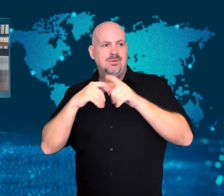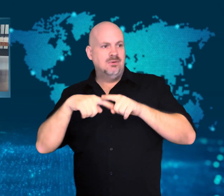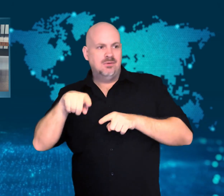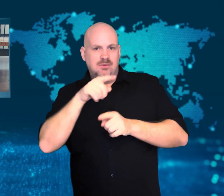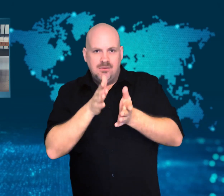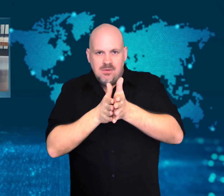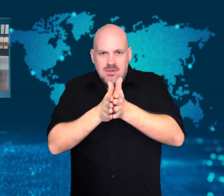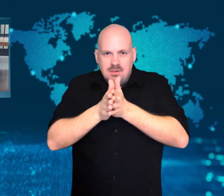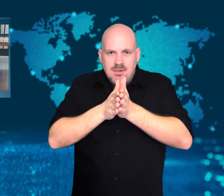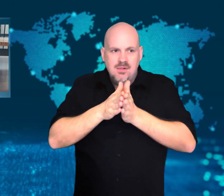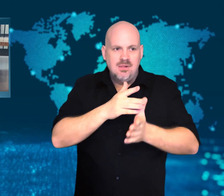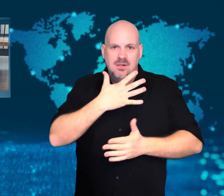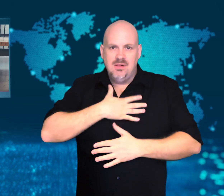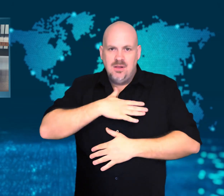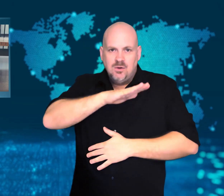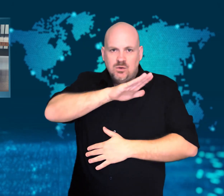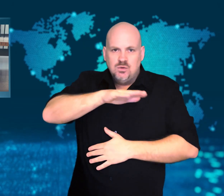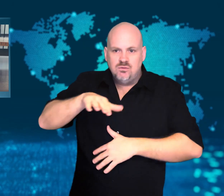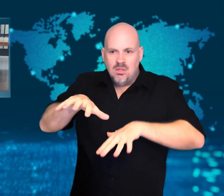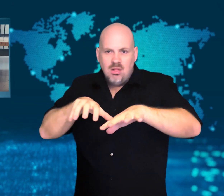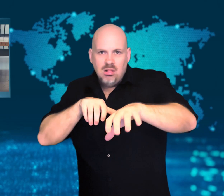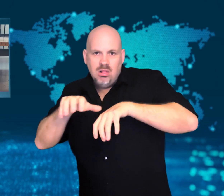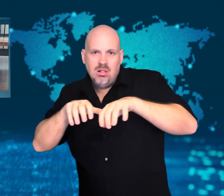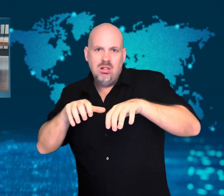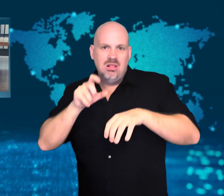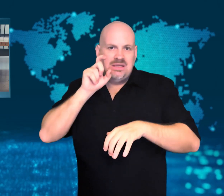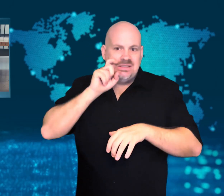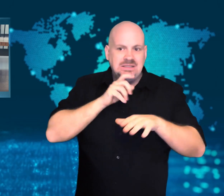rape and sexual abuse.